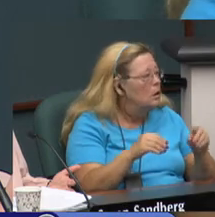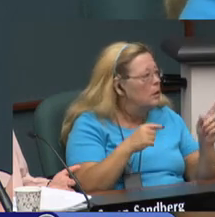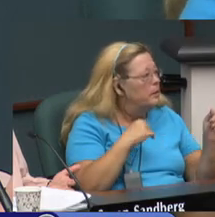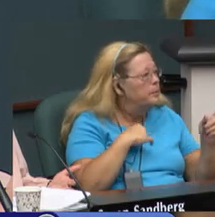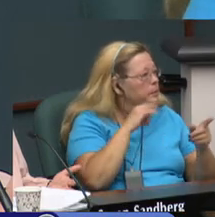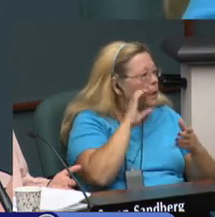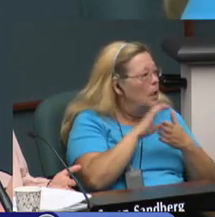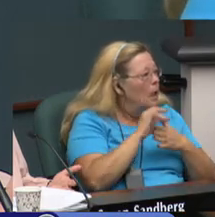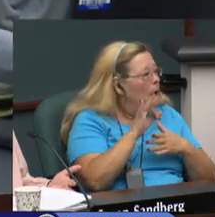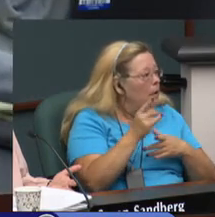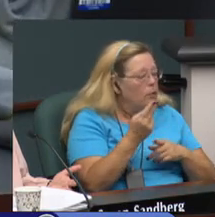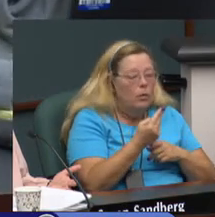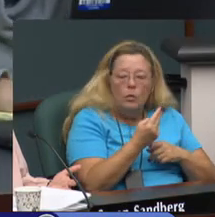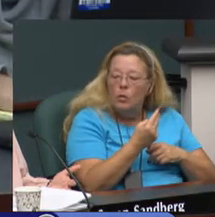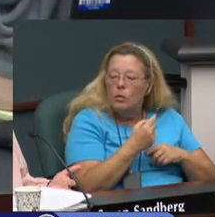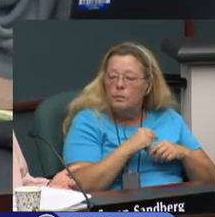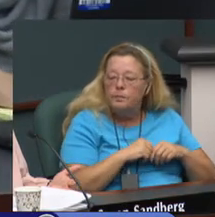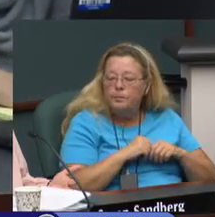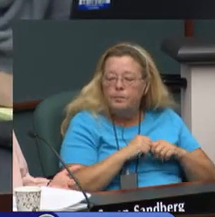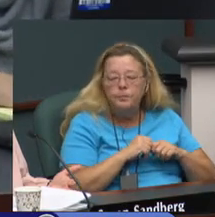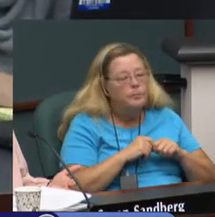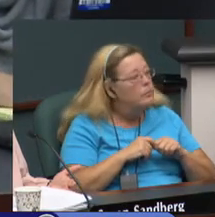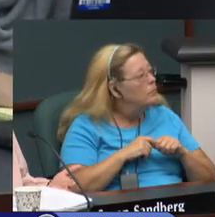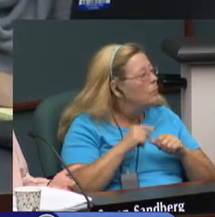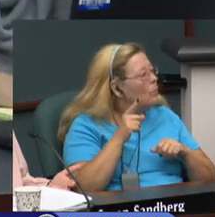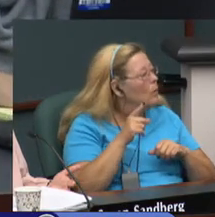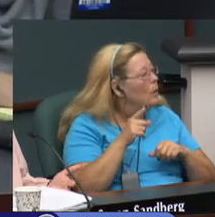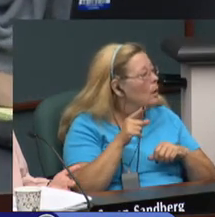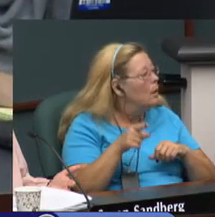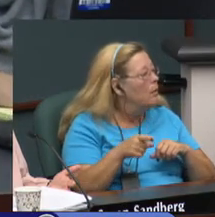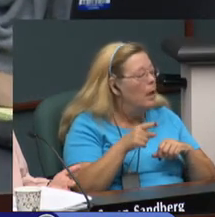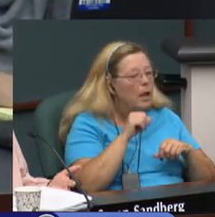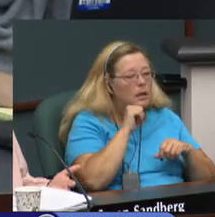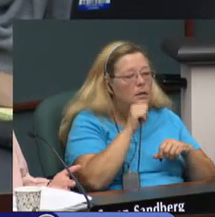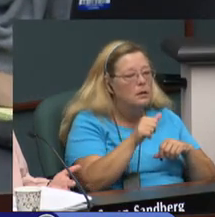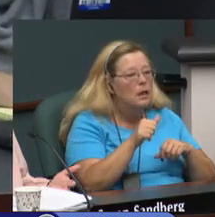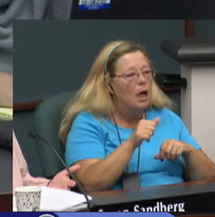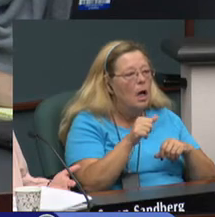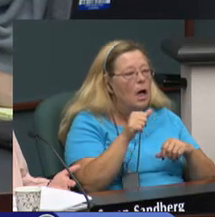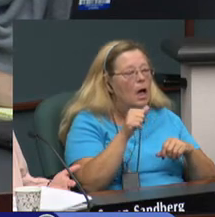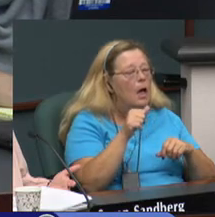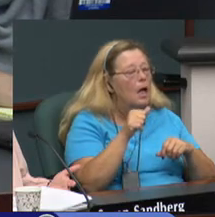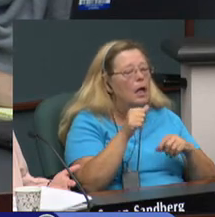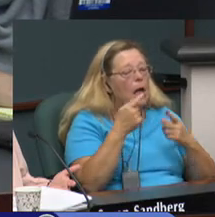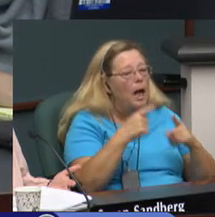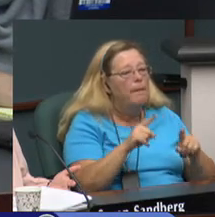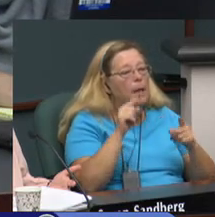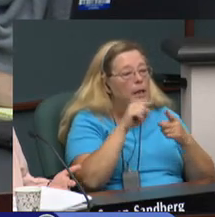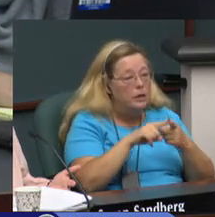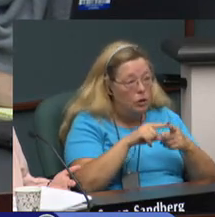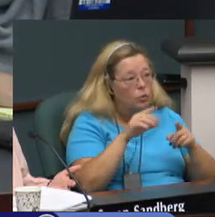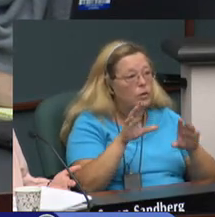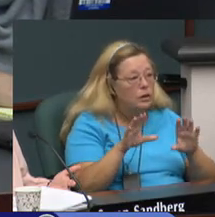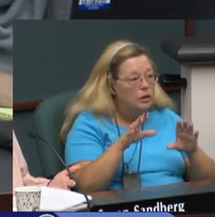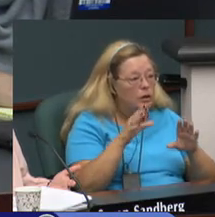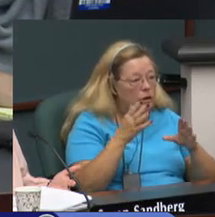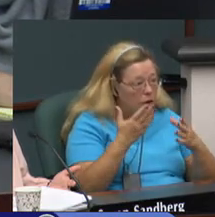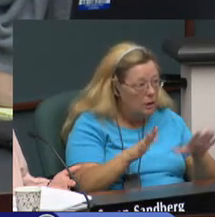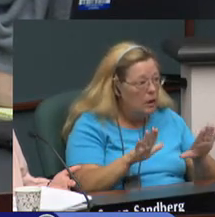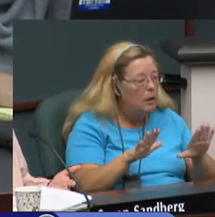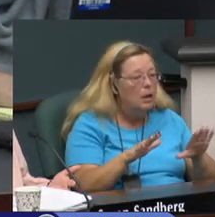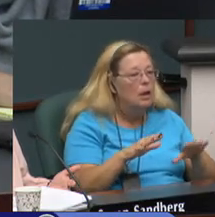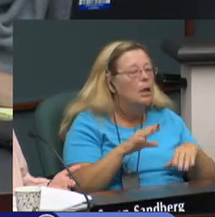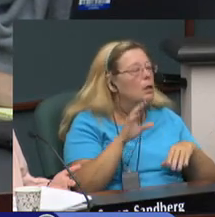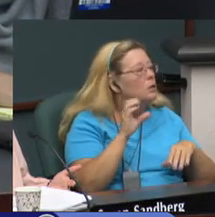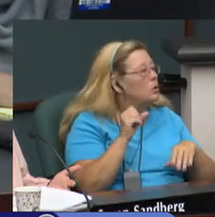you this wouldn't even be effective until that would be done you know so yes